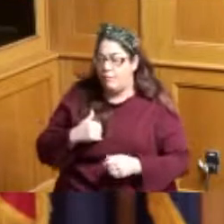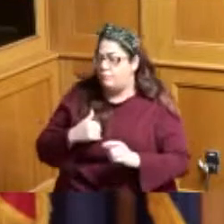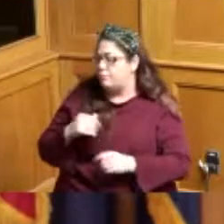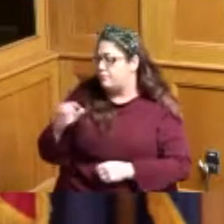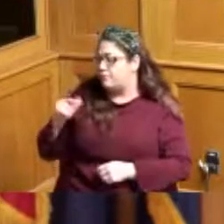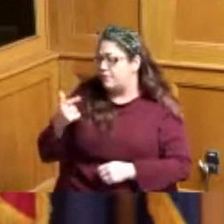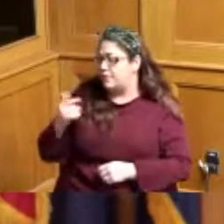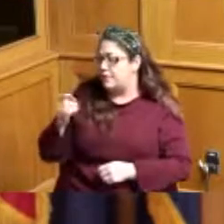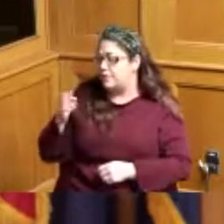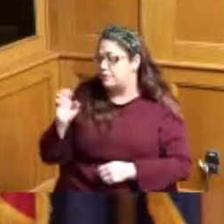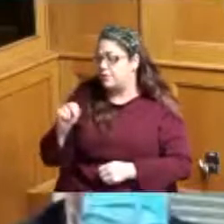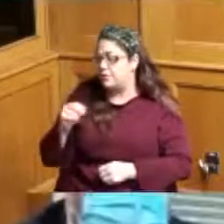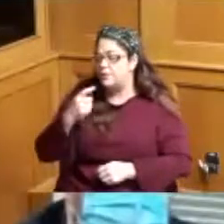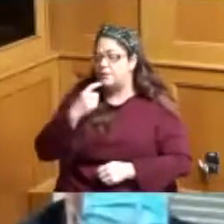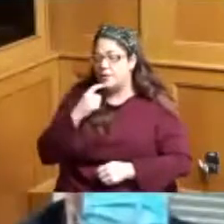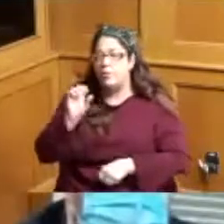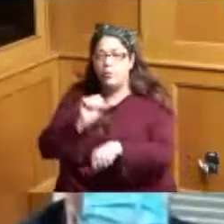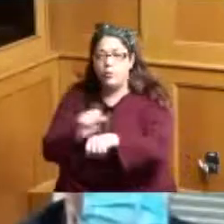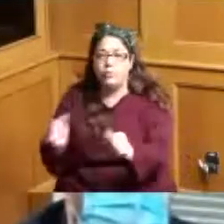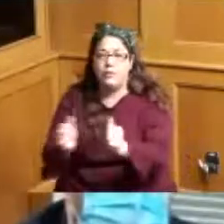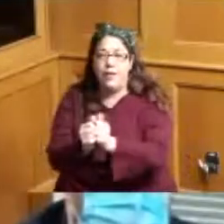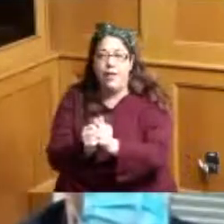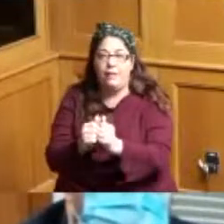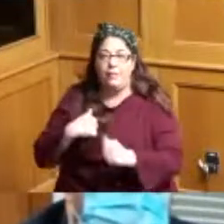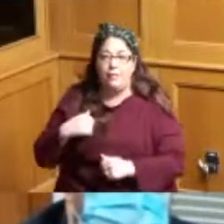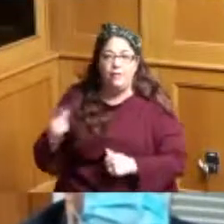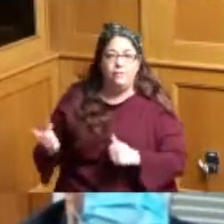we'll work collaboratively I actually was one of the first calls to Commissioner Moore